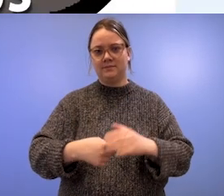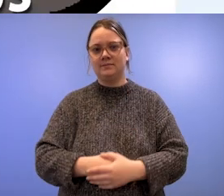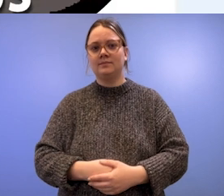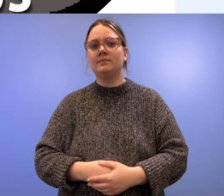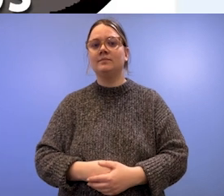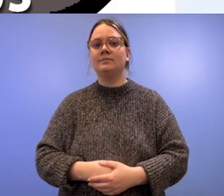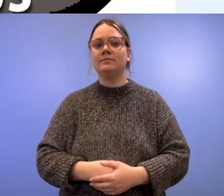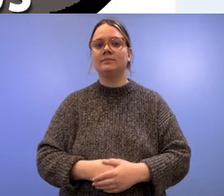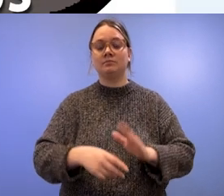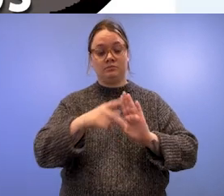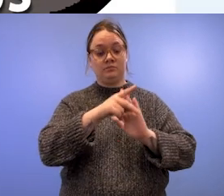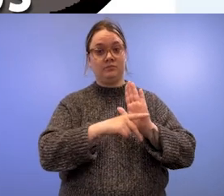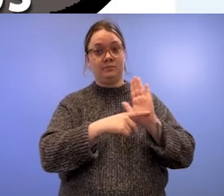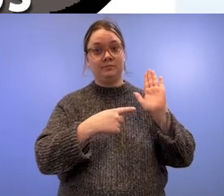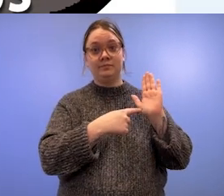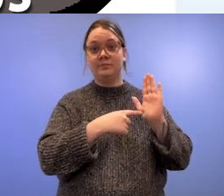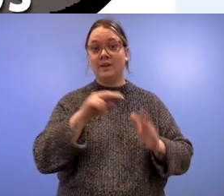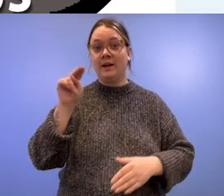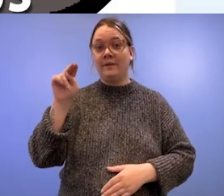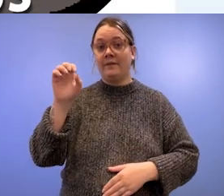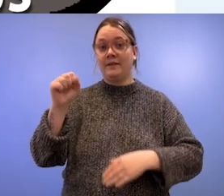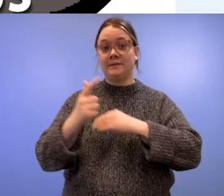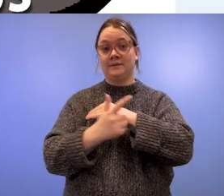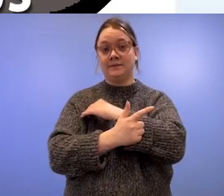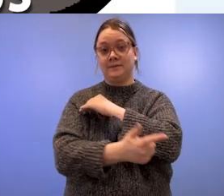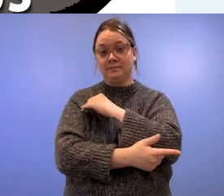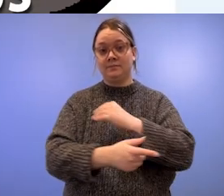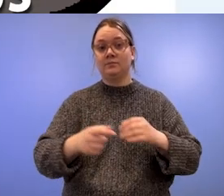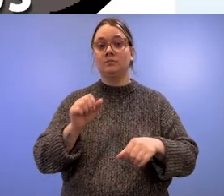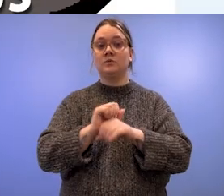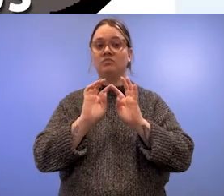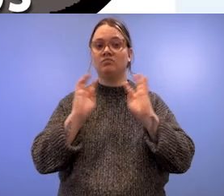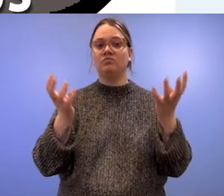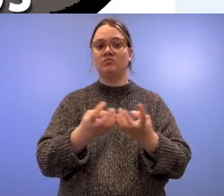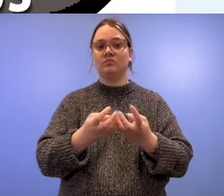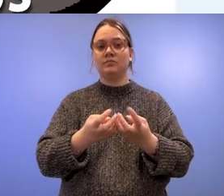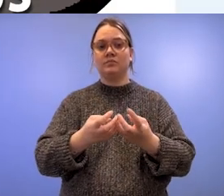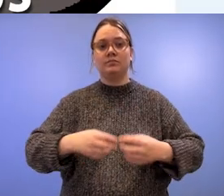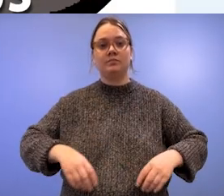the Nova Scotia accessibility directorates work, and ours is nothing about us without us.